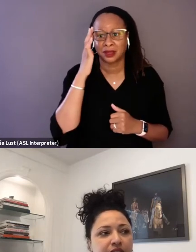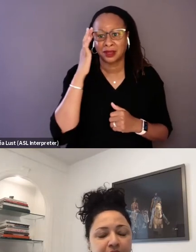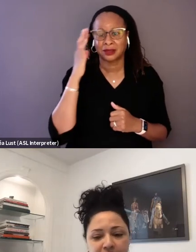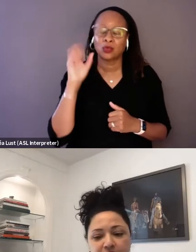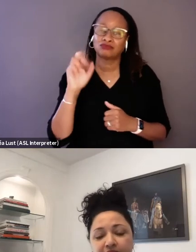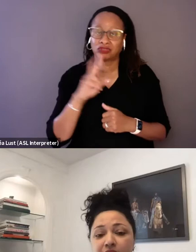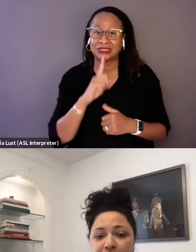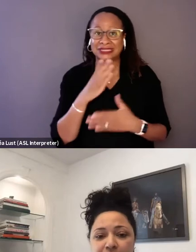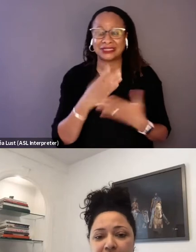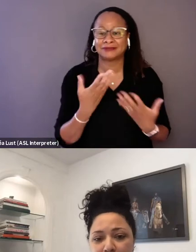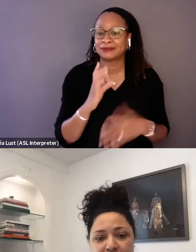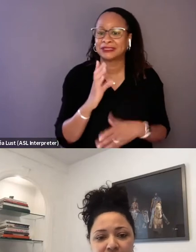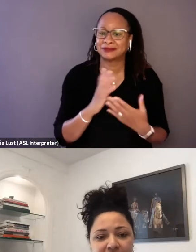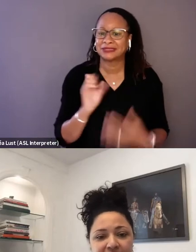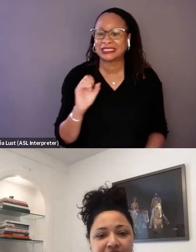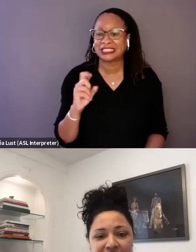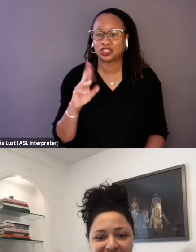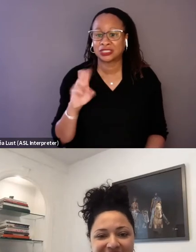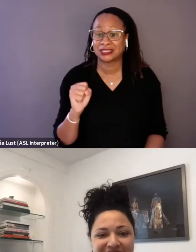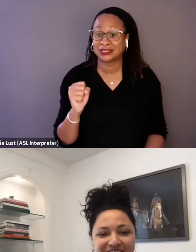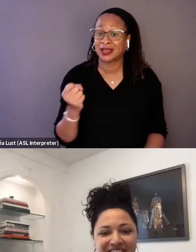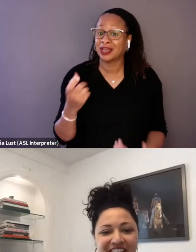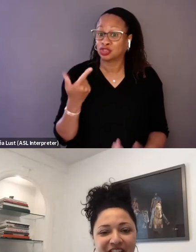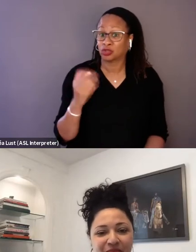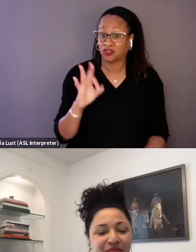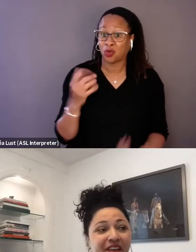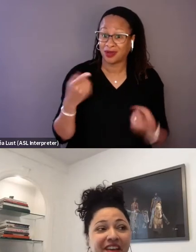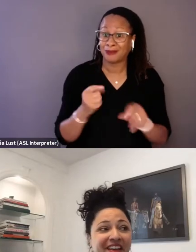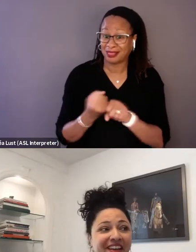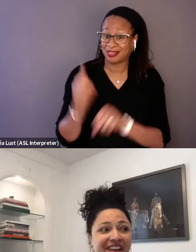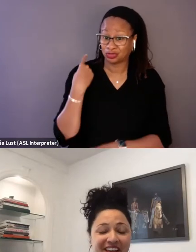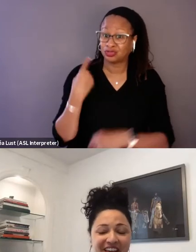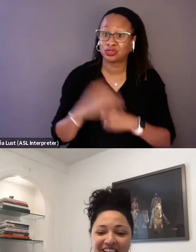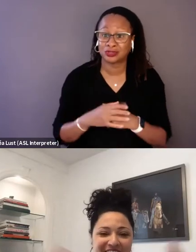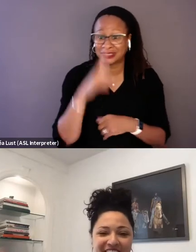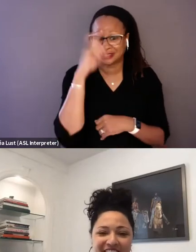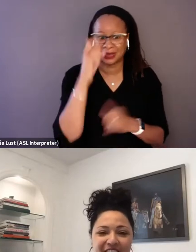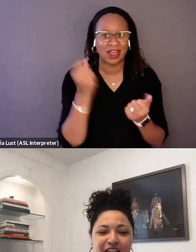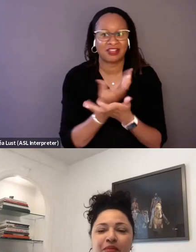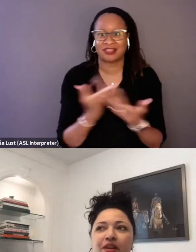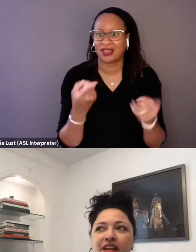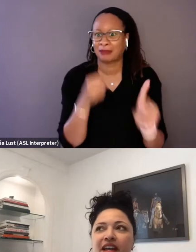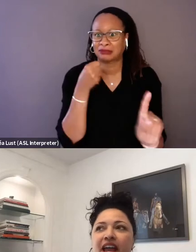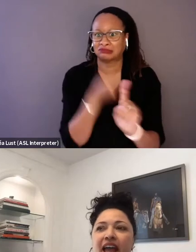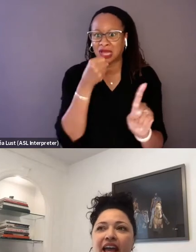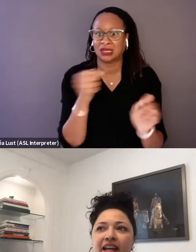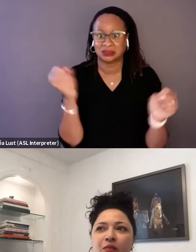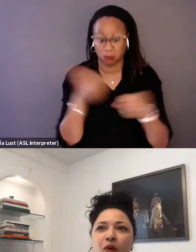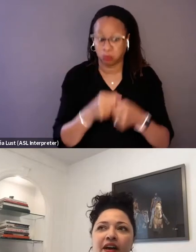this last summer happened and everything you know, exploded, and while it was an explosion for some,